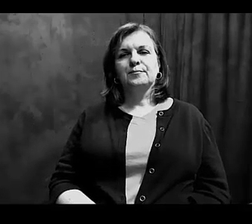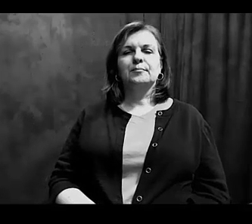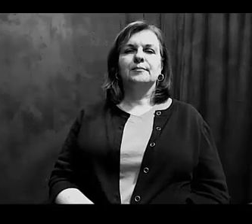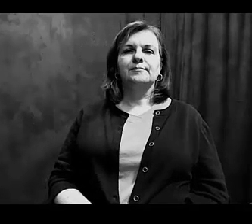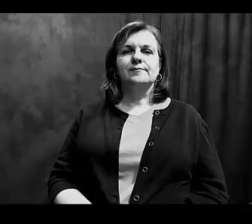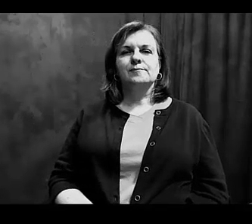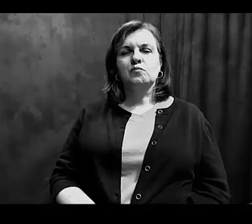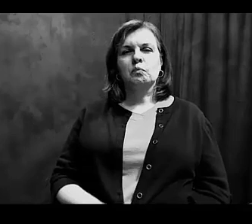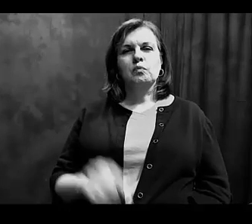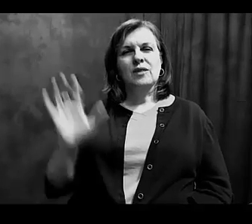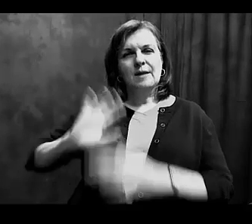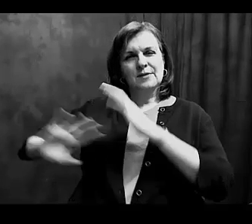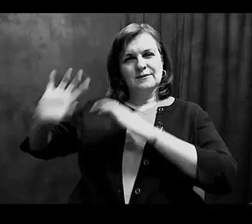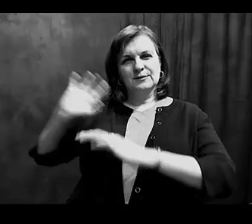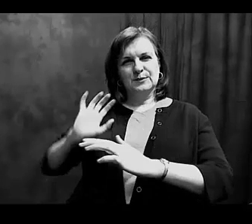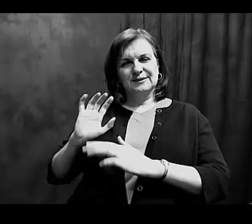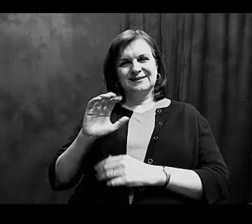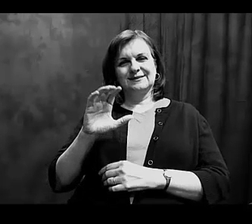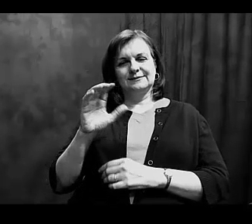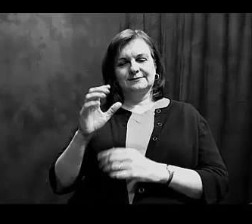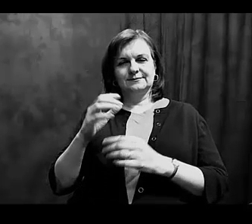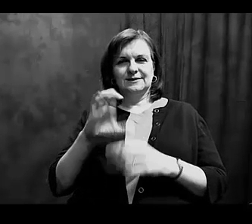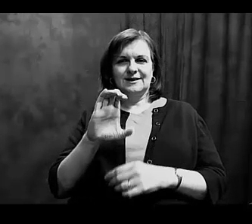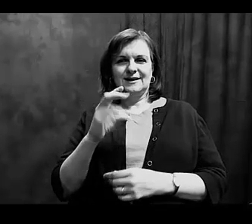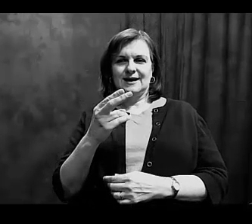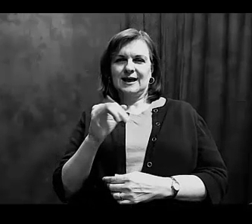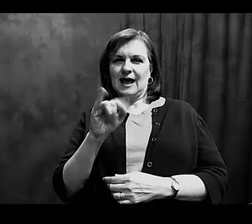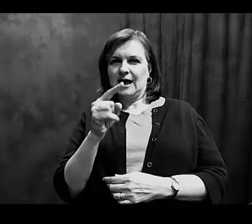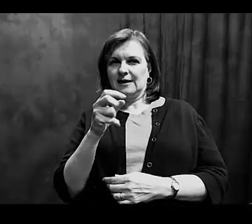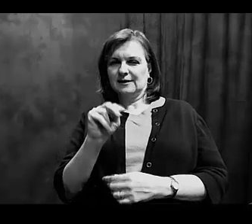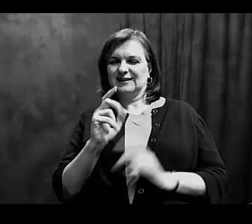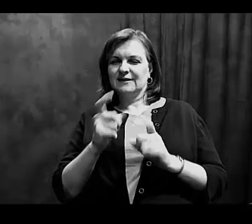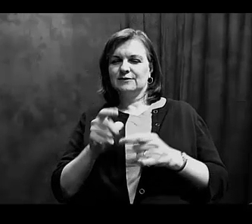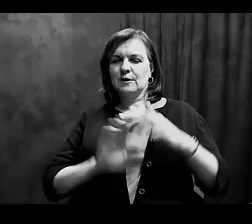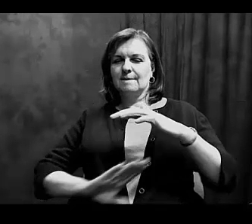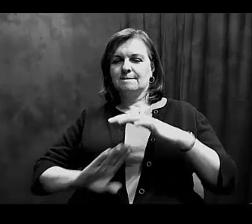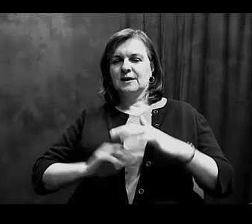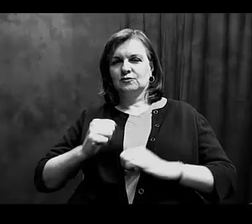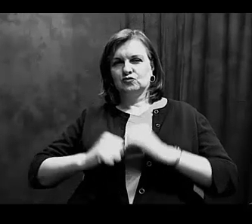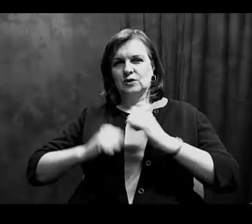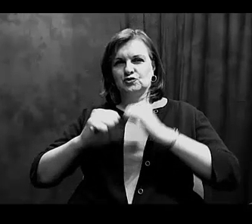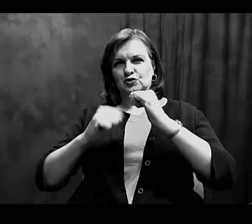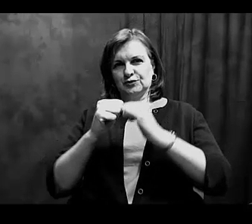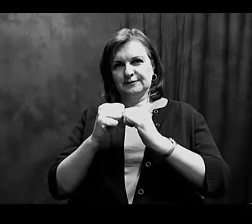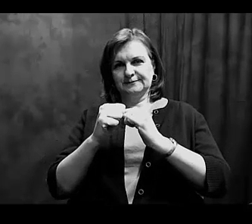this idea of this hypothetical ancestor gives this basic structures in particular